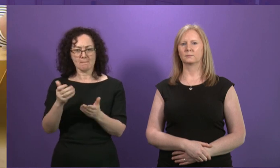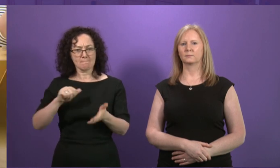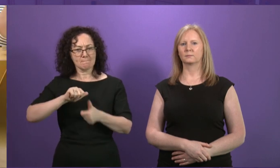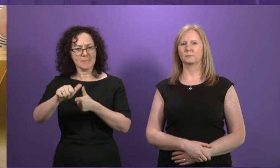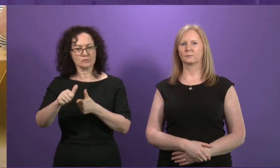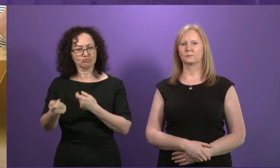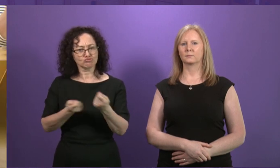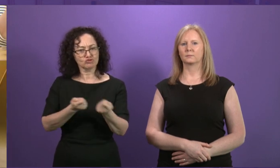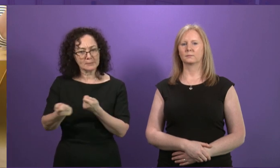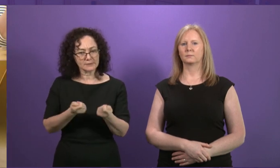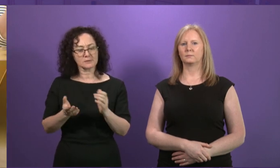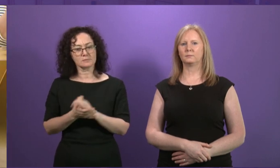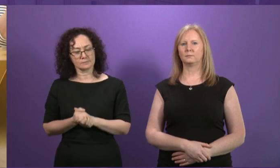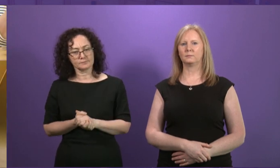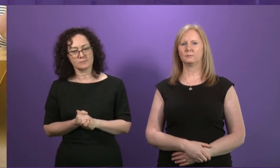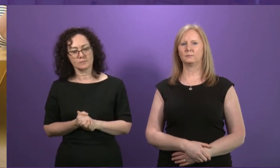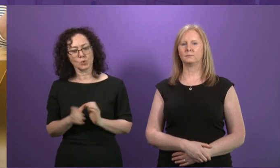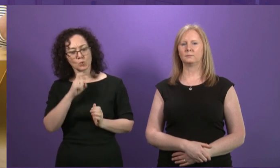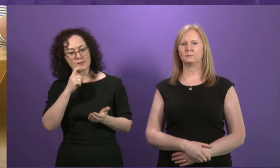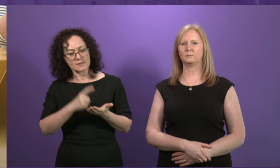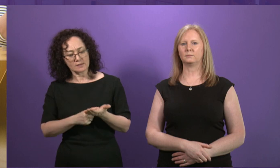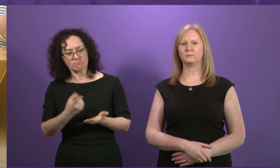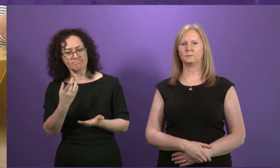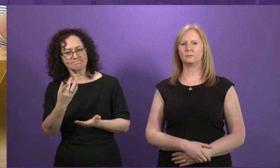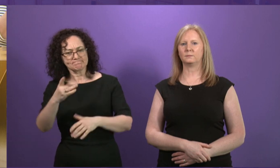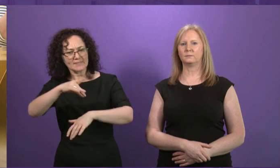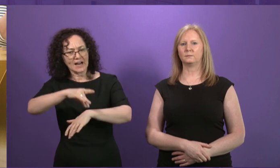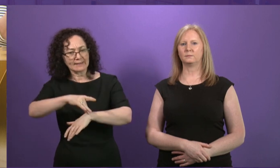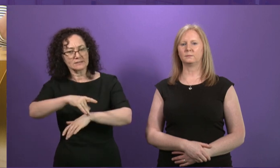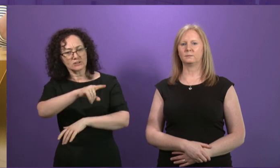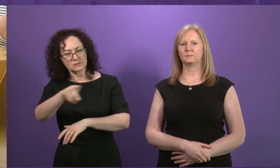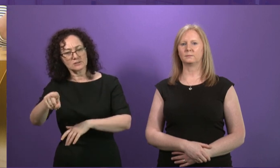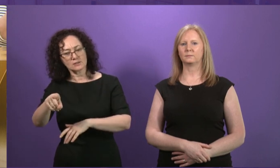but in partnership with their patients. We have set a national standard in Scotland that